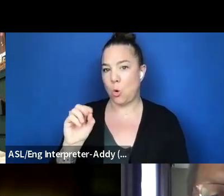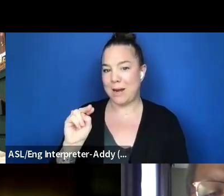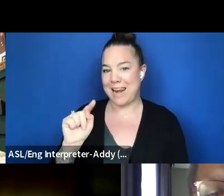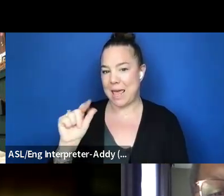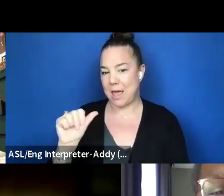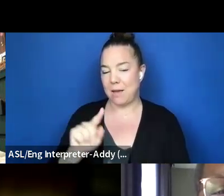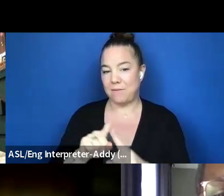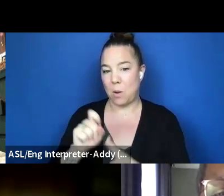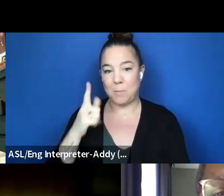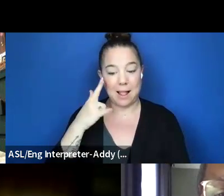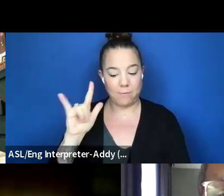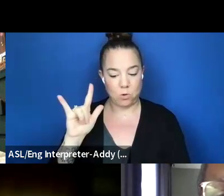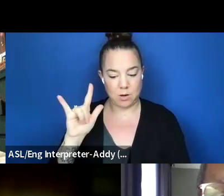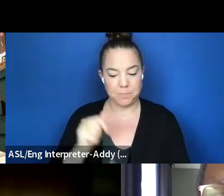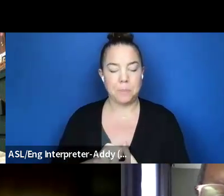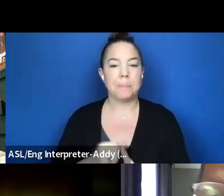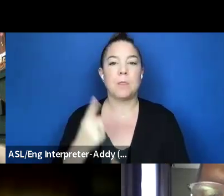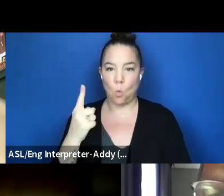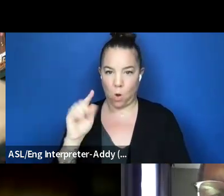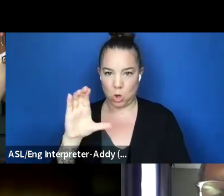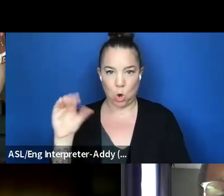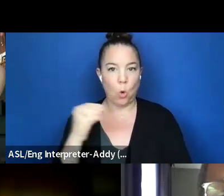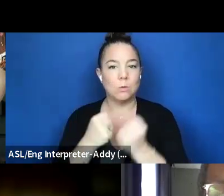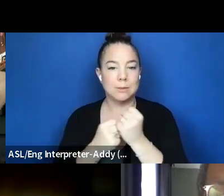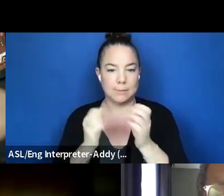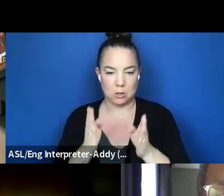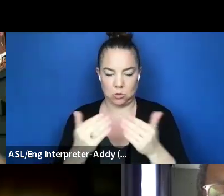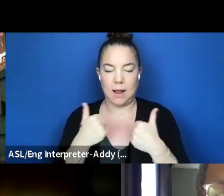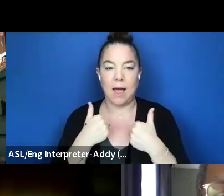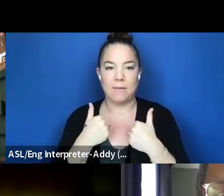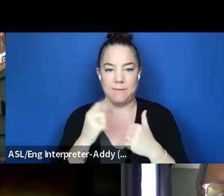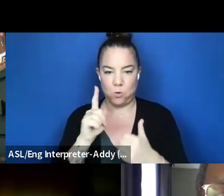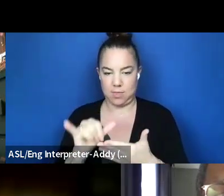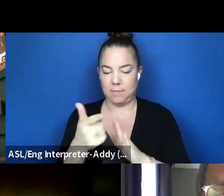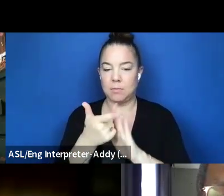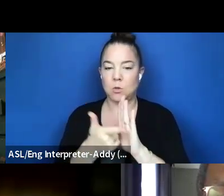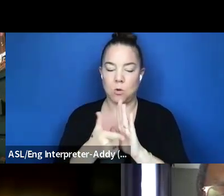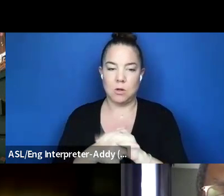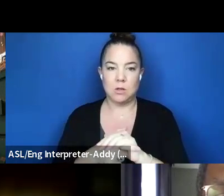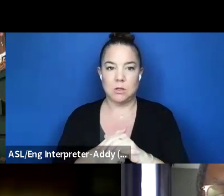Adeleigh Belyeu: and he had one co-sponsor on that Adeleigh Belyeu: piece of legislation, and these 2 pieces